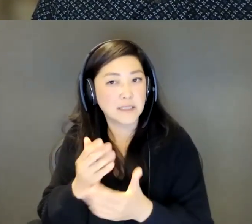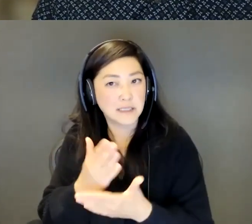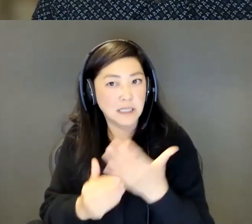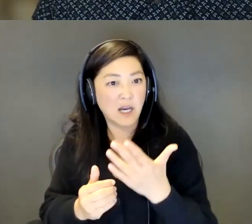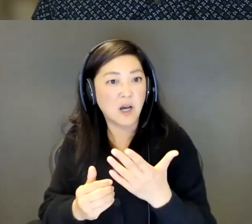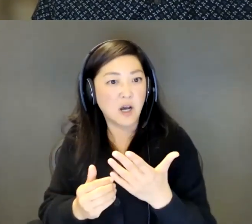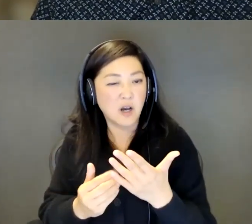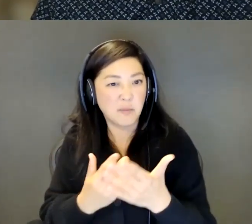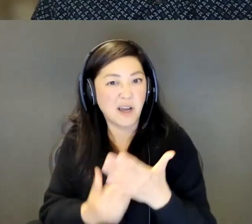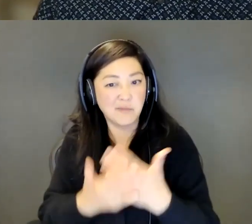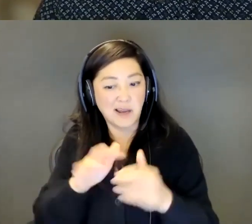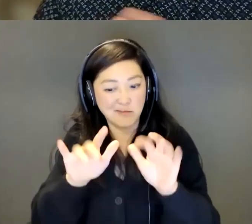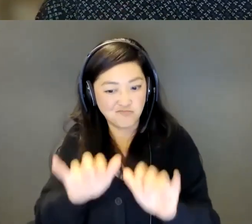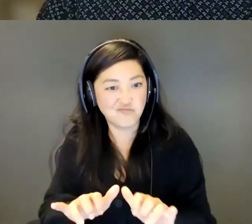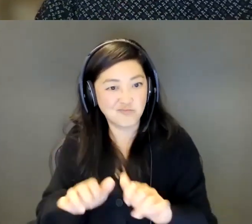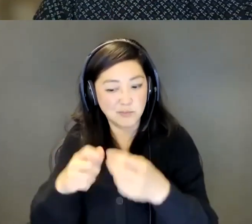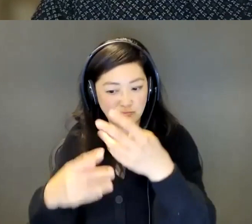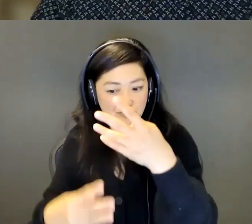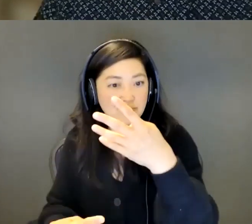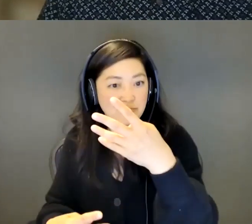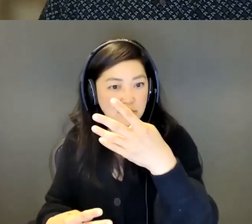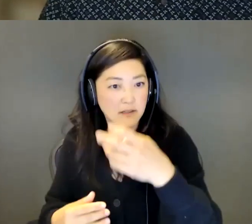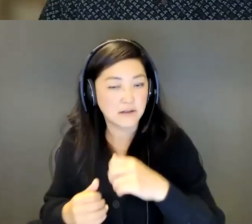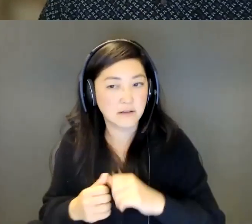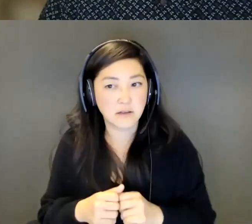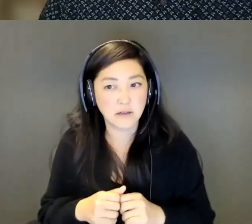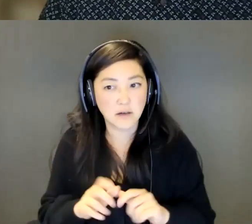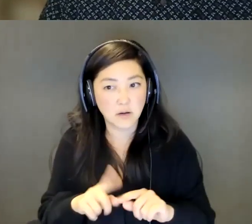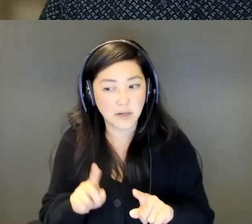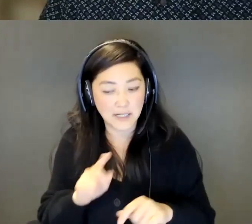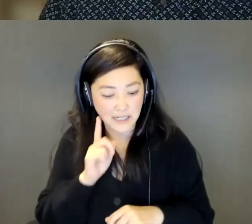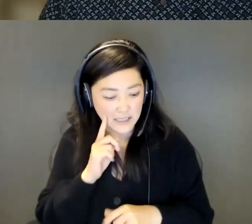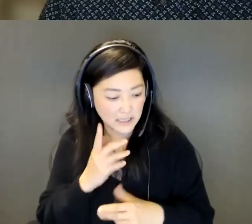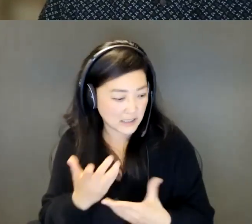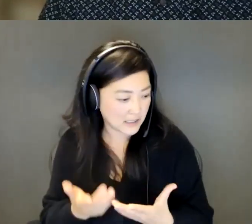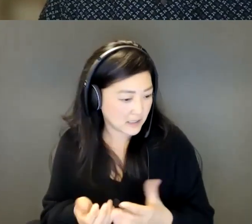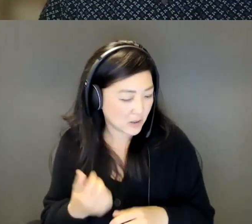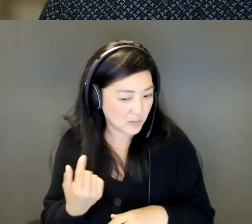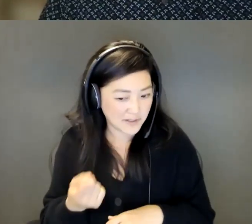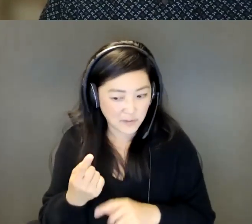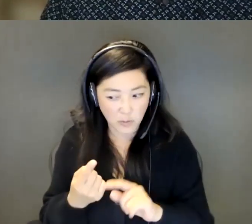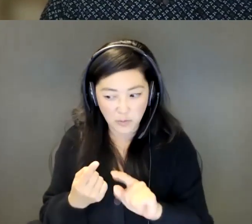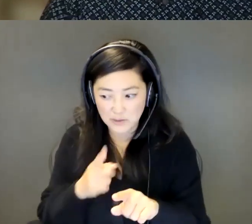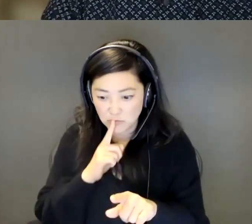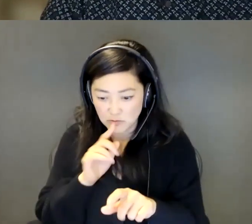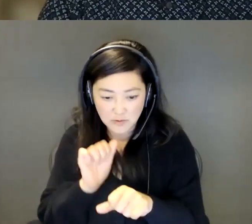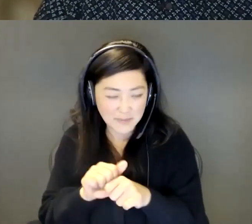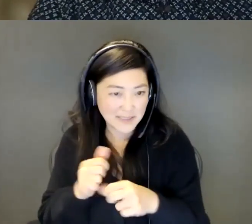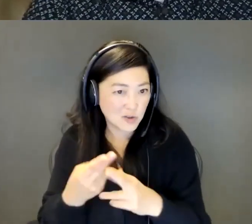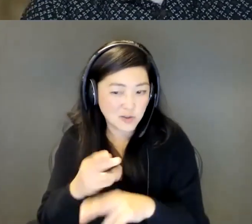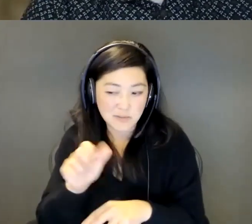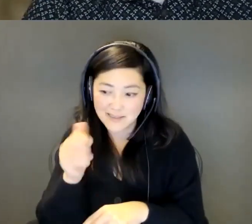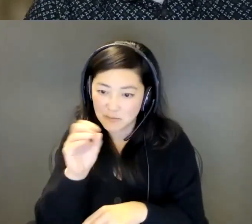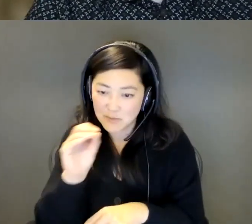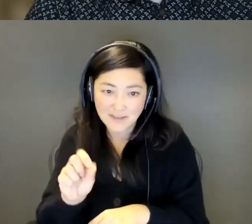The sad thing is I think we've only sort of tapped 10% of its power at this point. So,